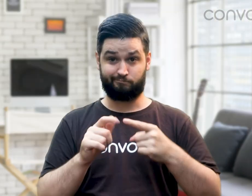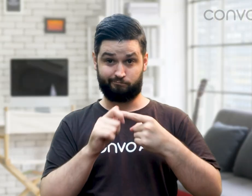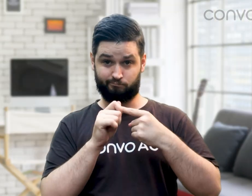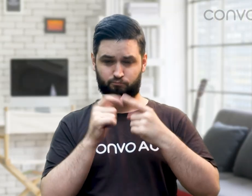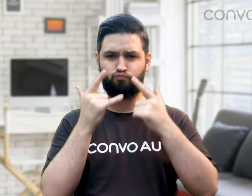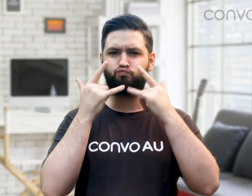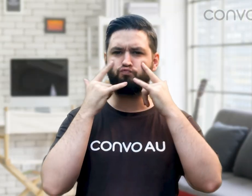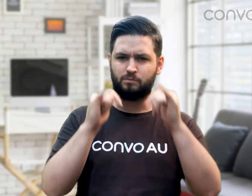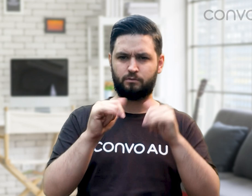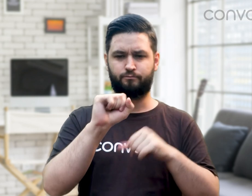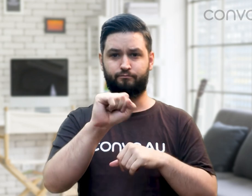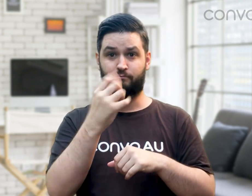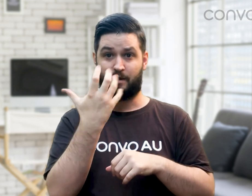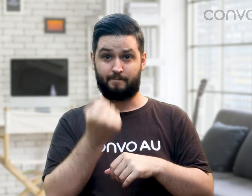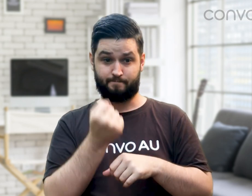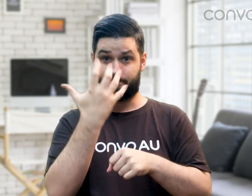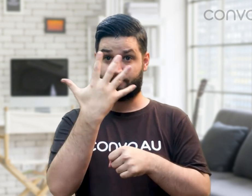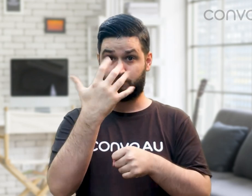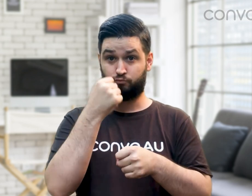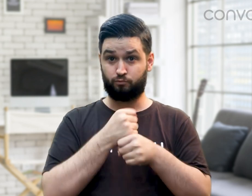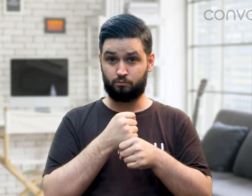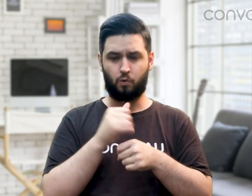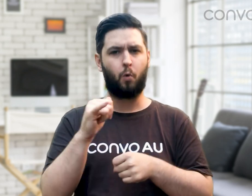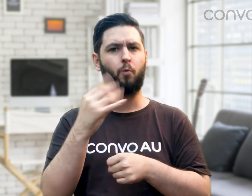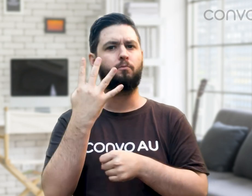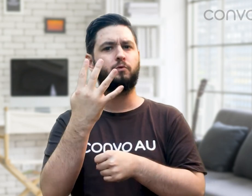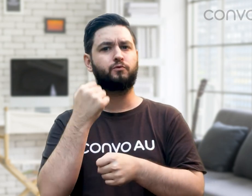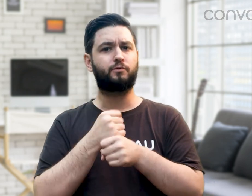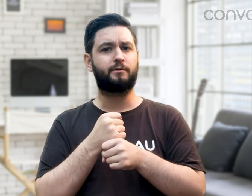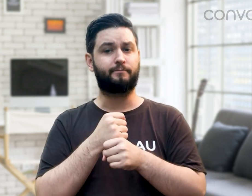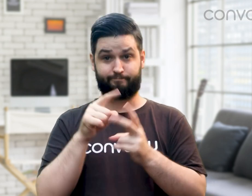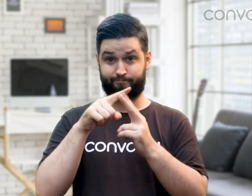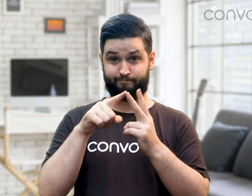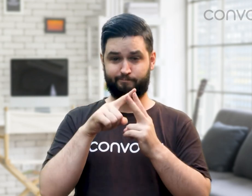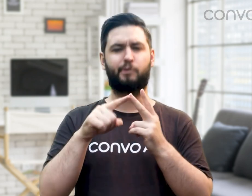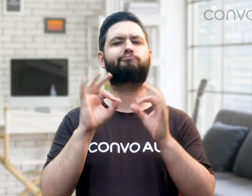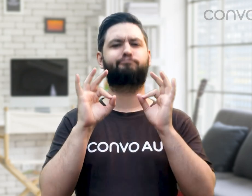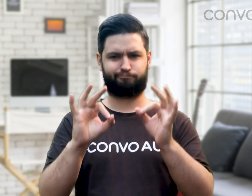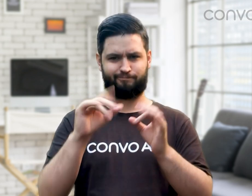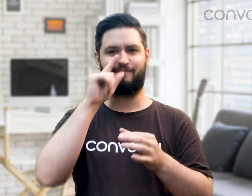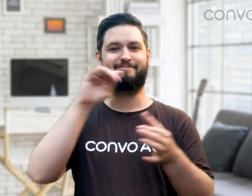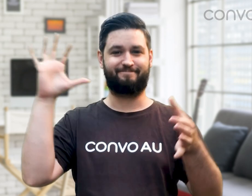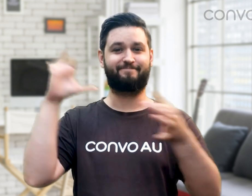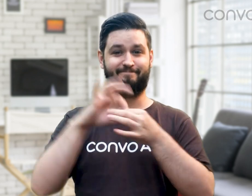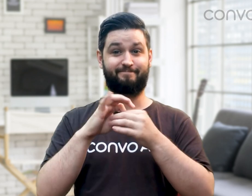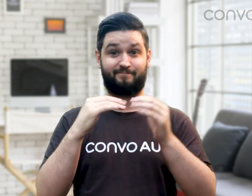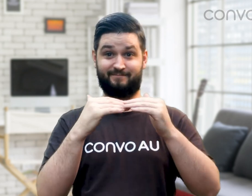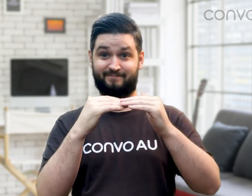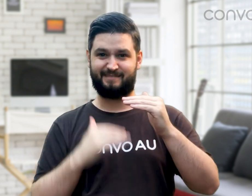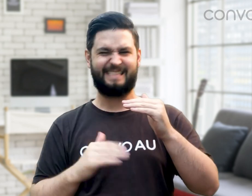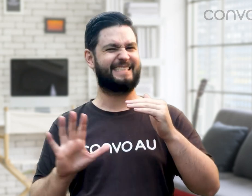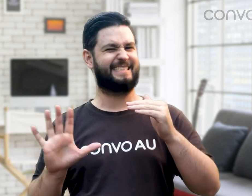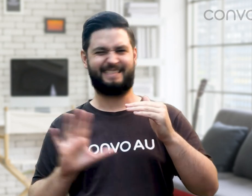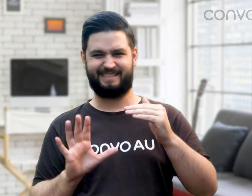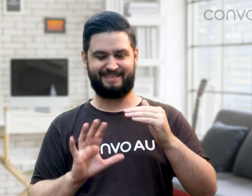checking that your device has either 5G or 4G, which are ideal for a strong connection.